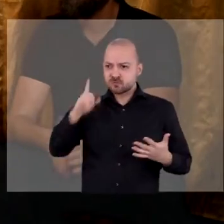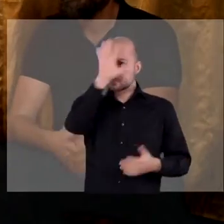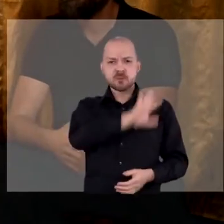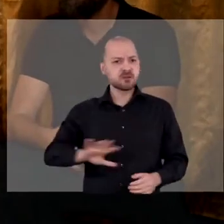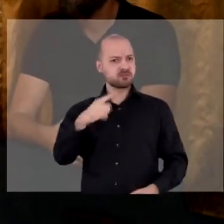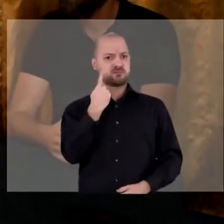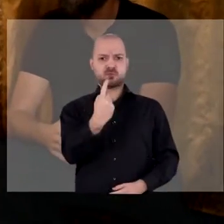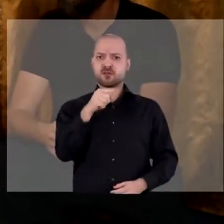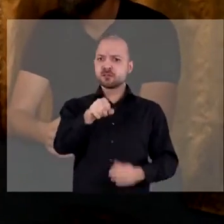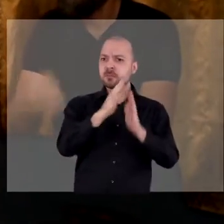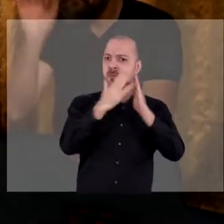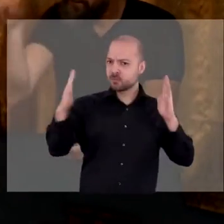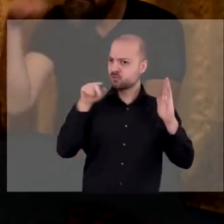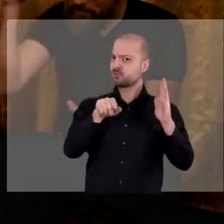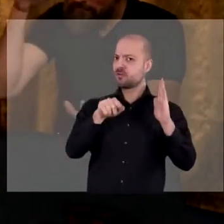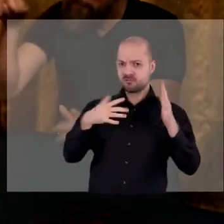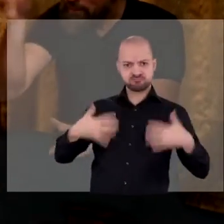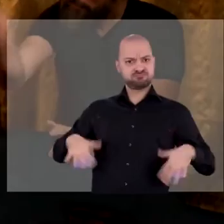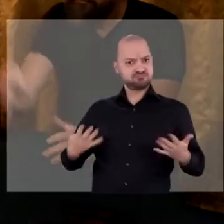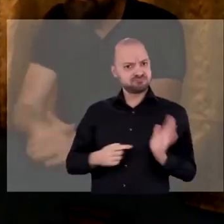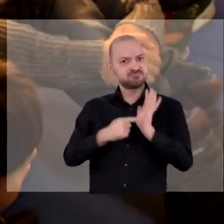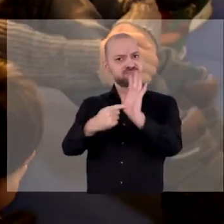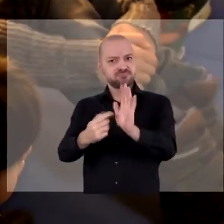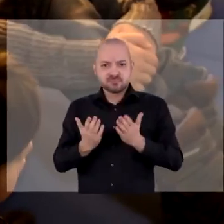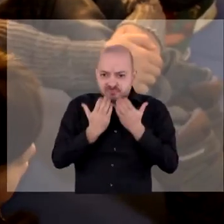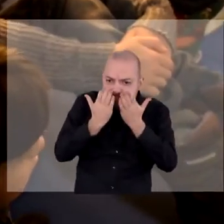The ZLB is the only library in Germany to offer